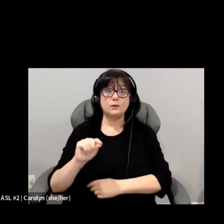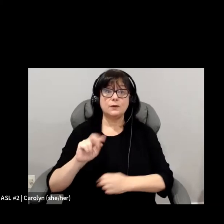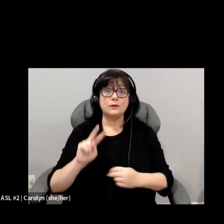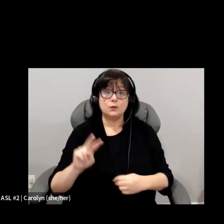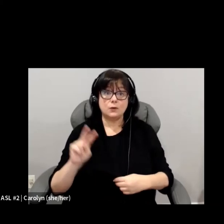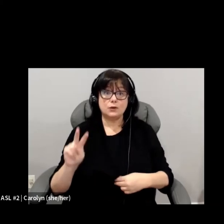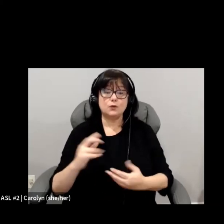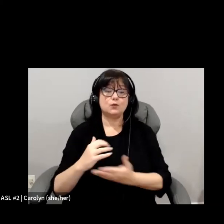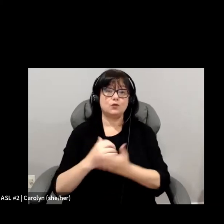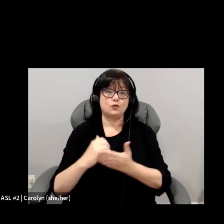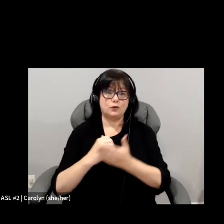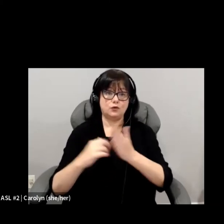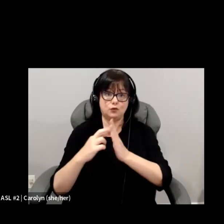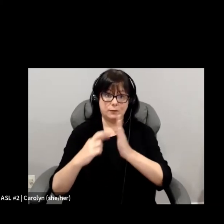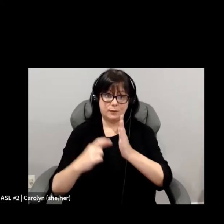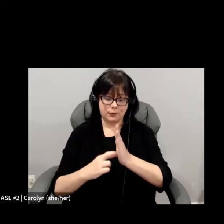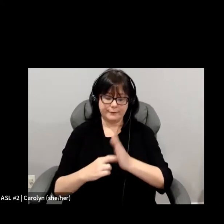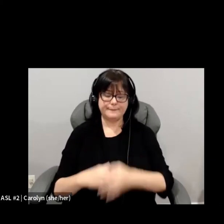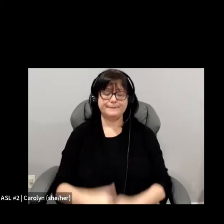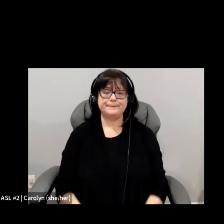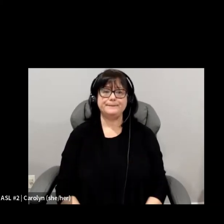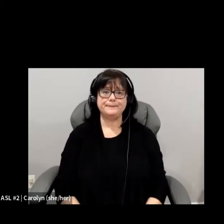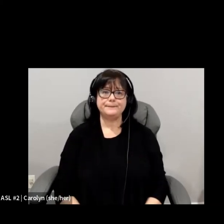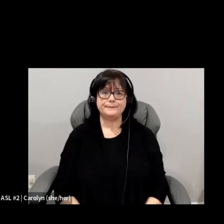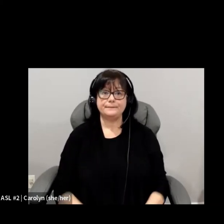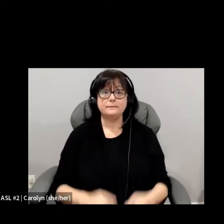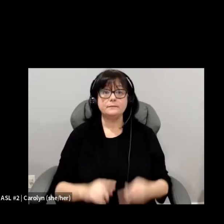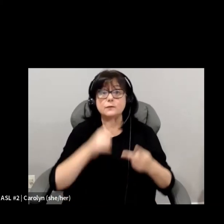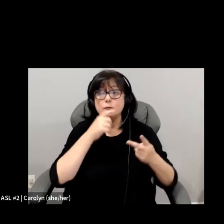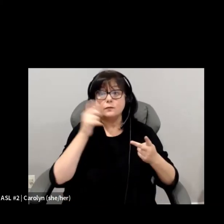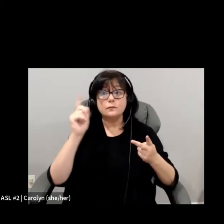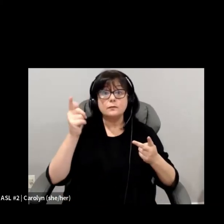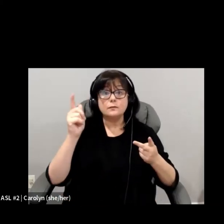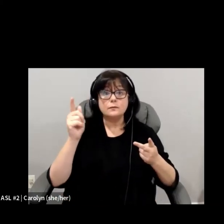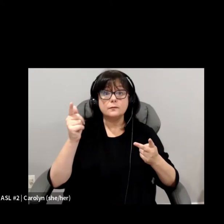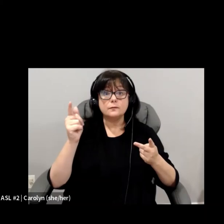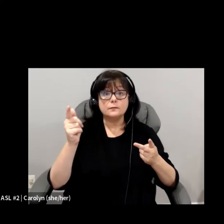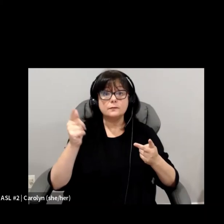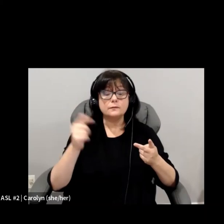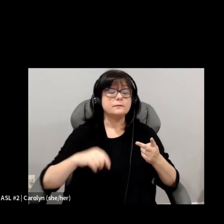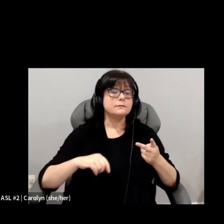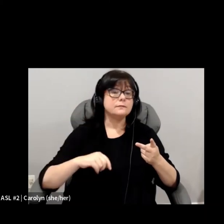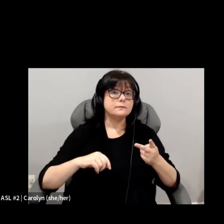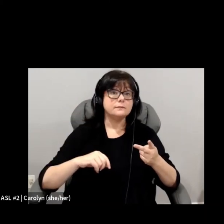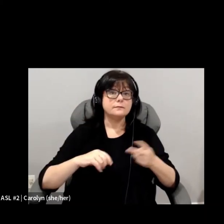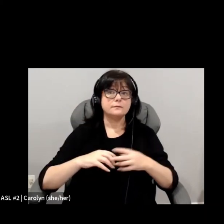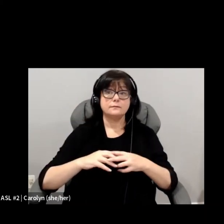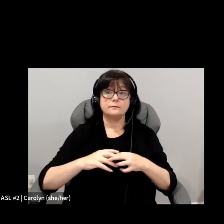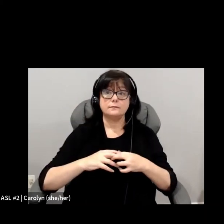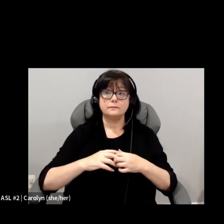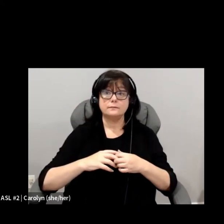REPORT. DO I HAVE A SECONDER? I WILL.